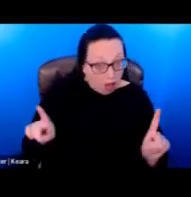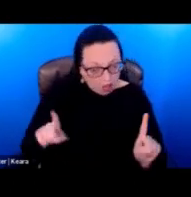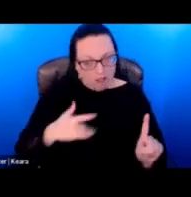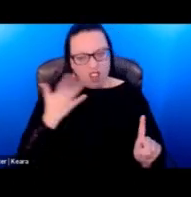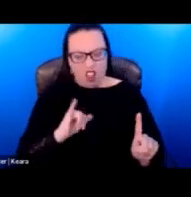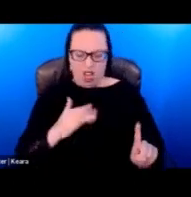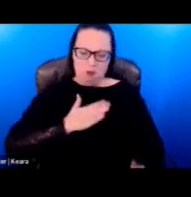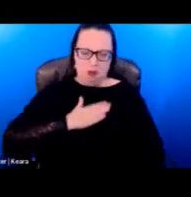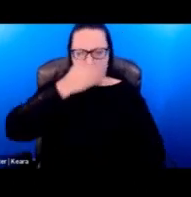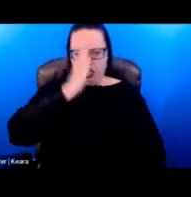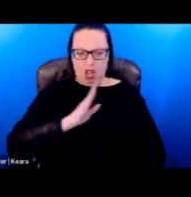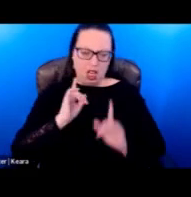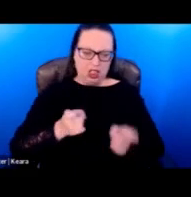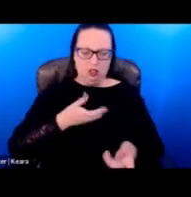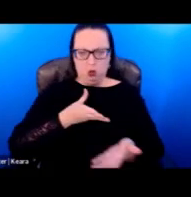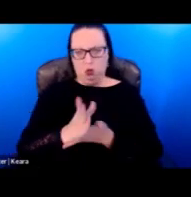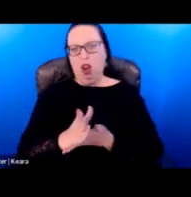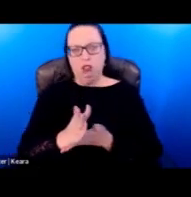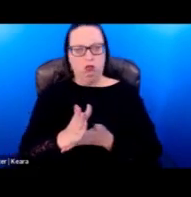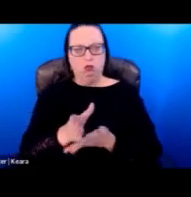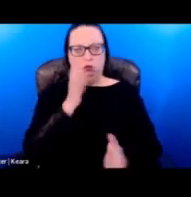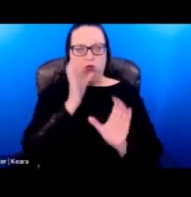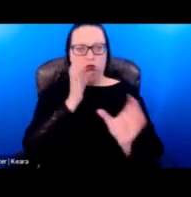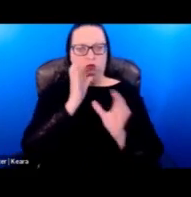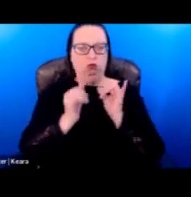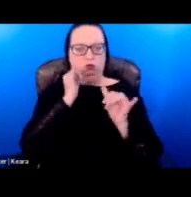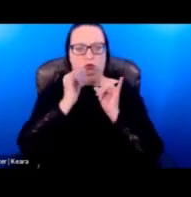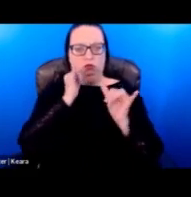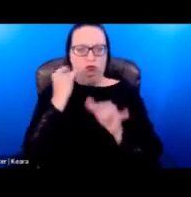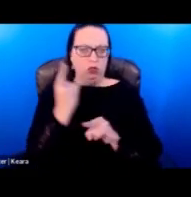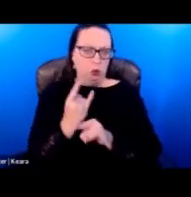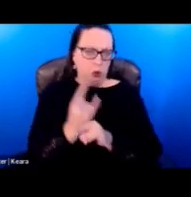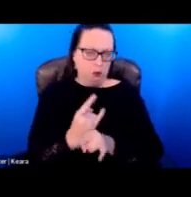And what happened is, you know, as a result of this, and my